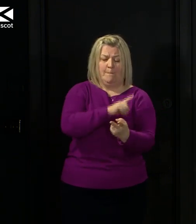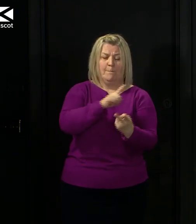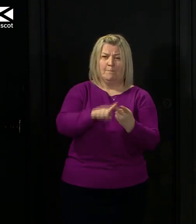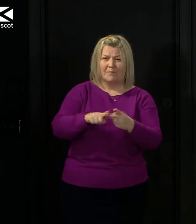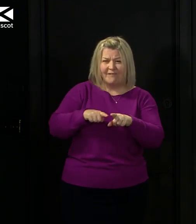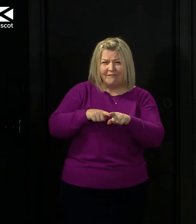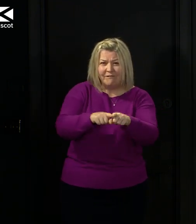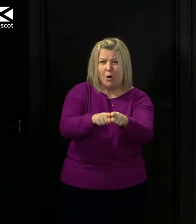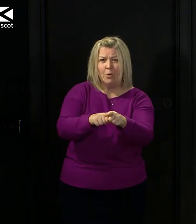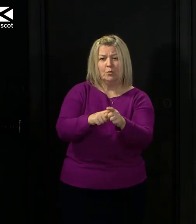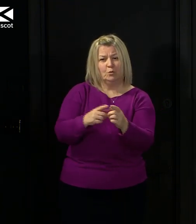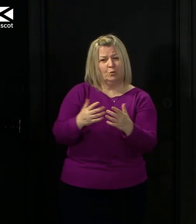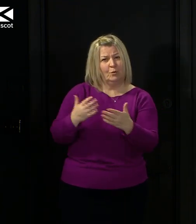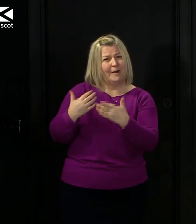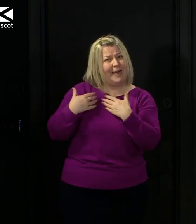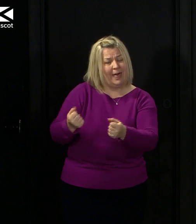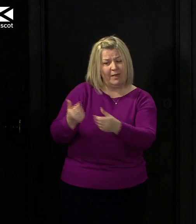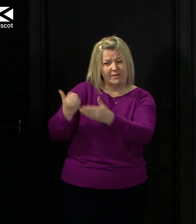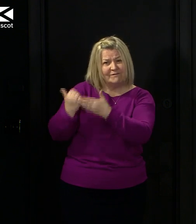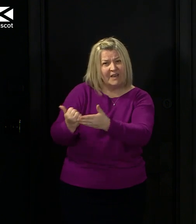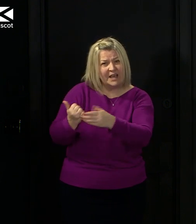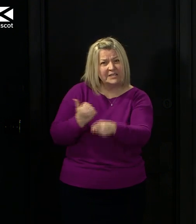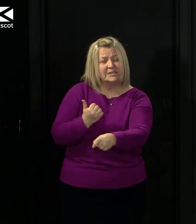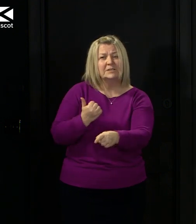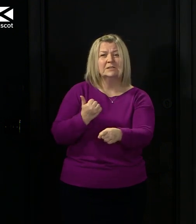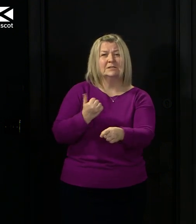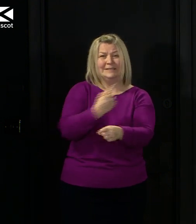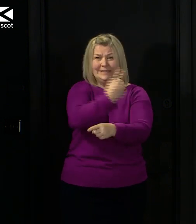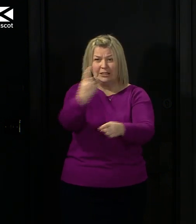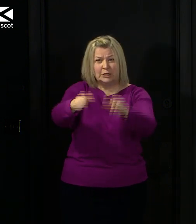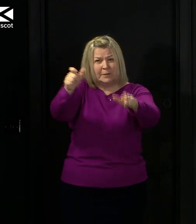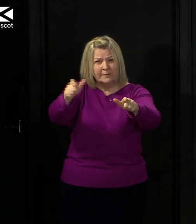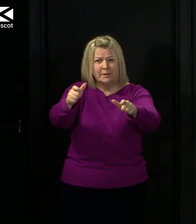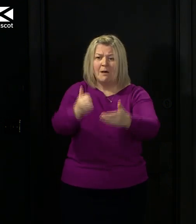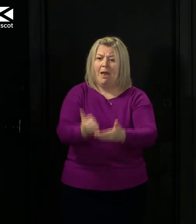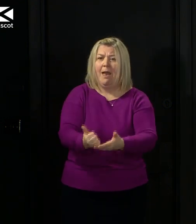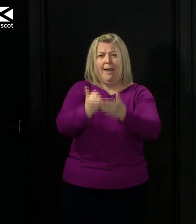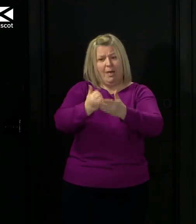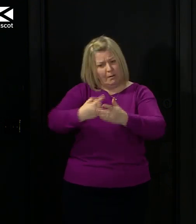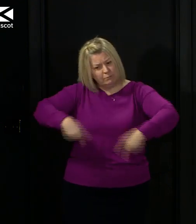the public health advice each and every person is helping slow the spread of this virus and